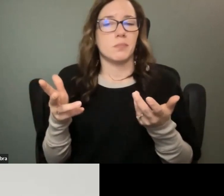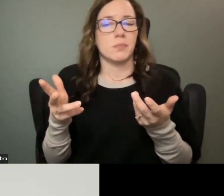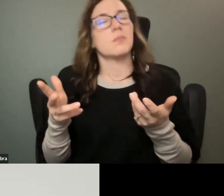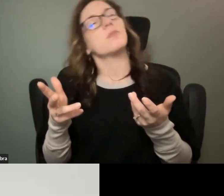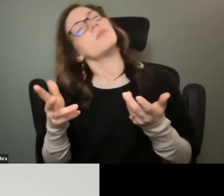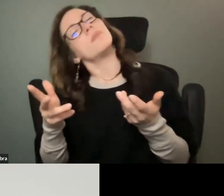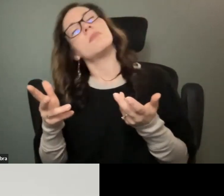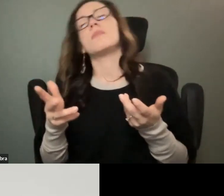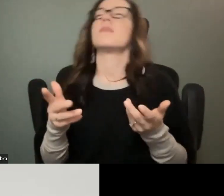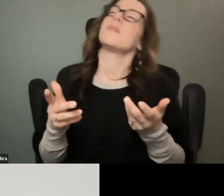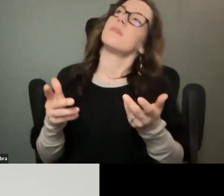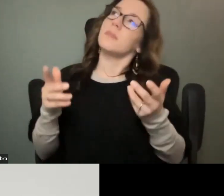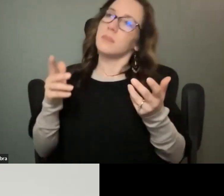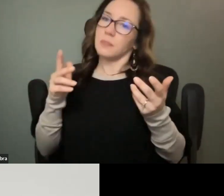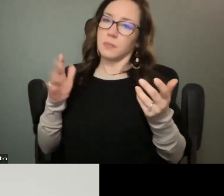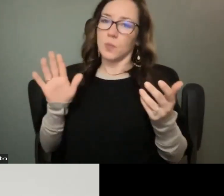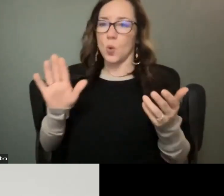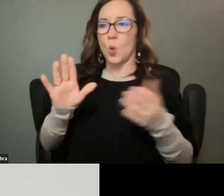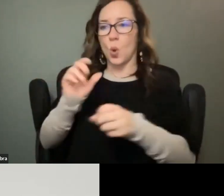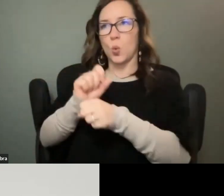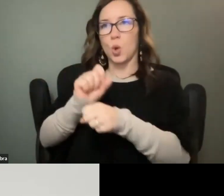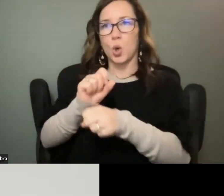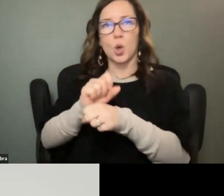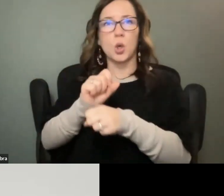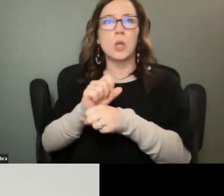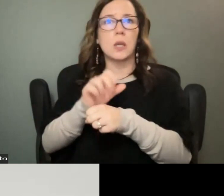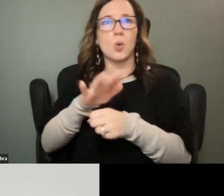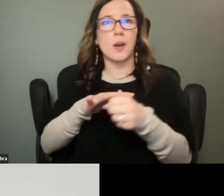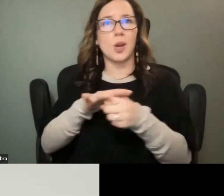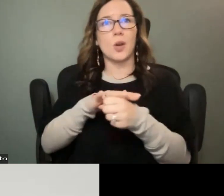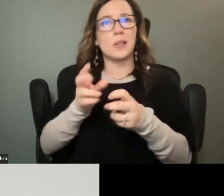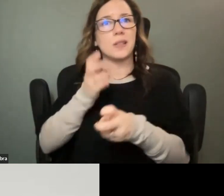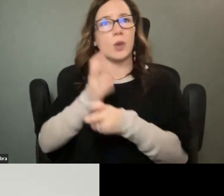your work to a wide area is difficult